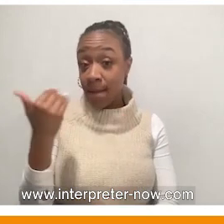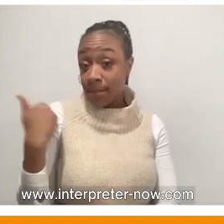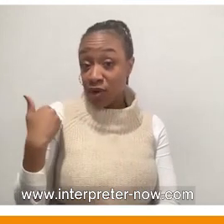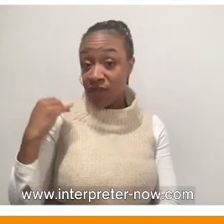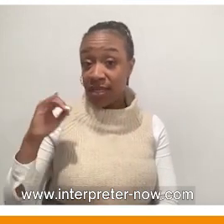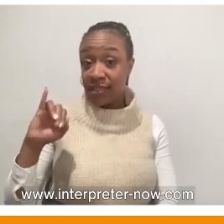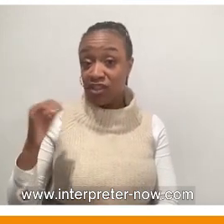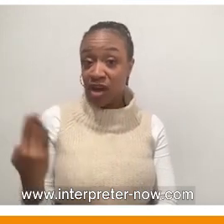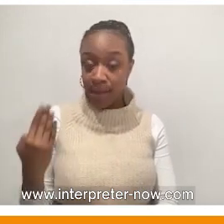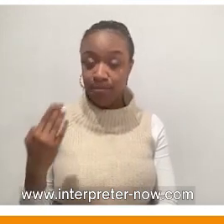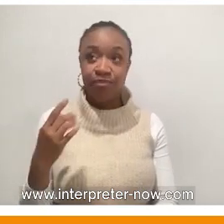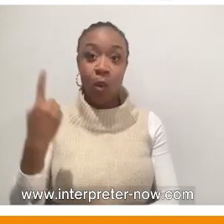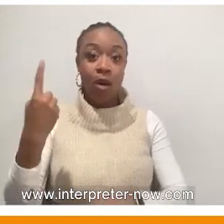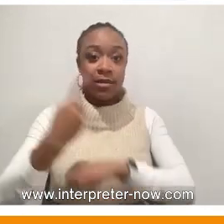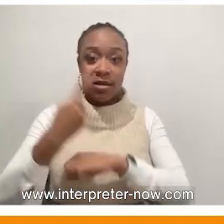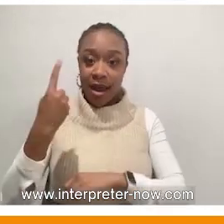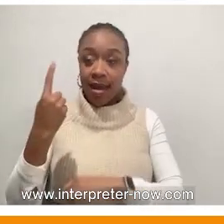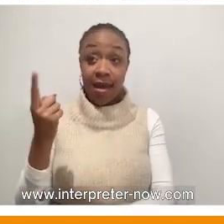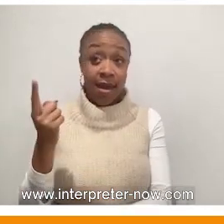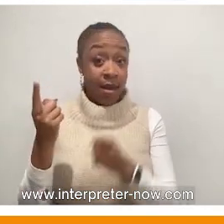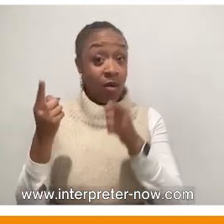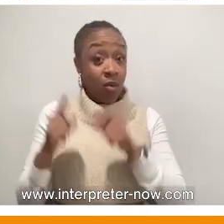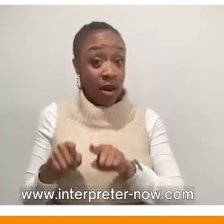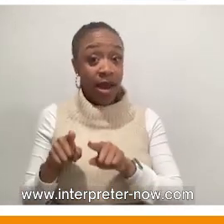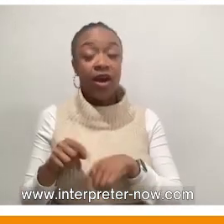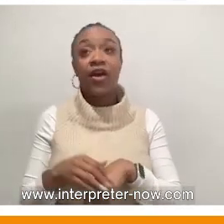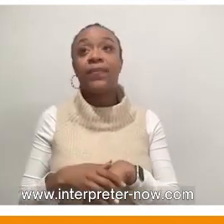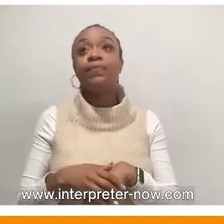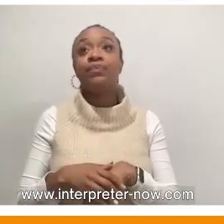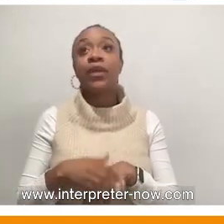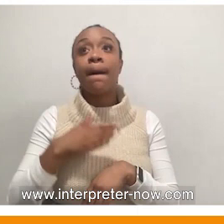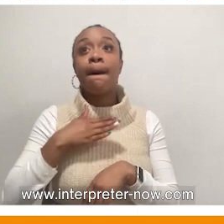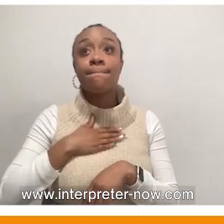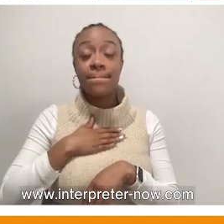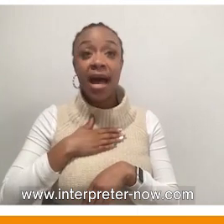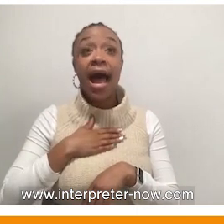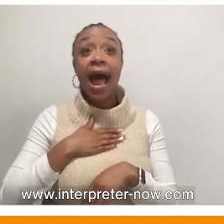At my previous job, there was one day where I posted my salary transparently on LinkedIn.